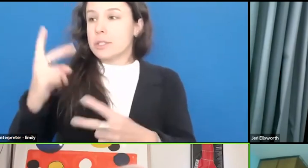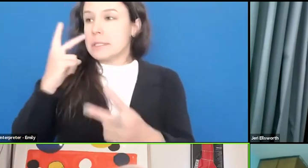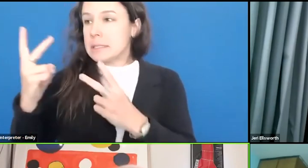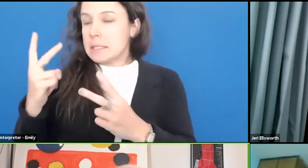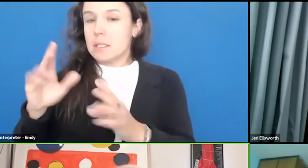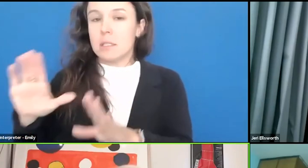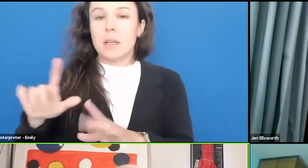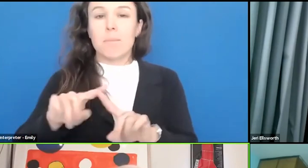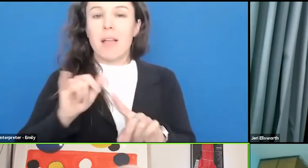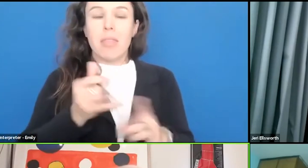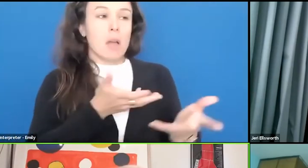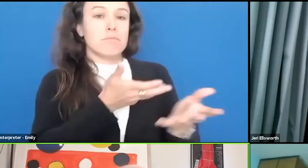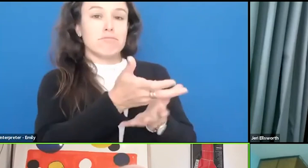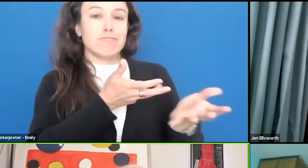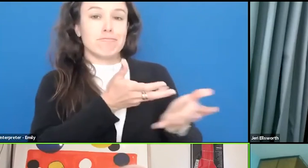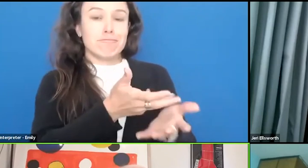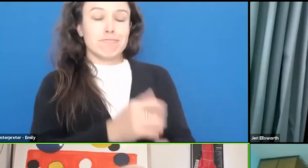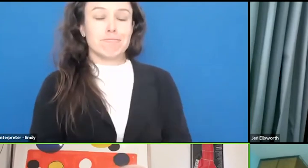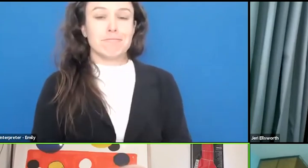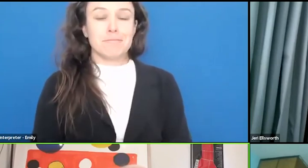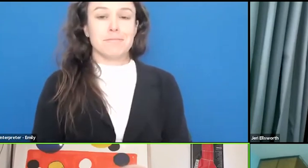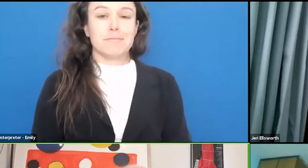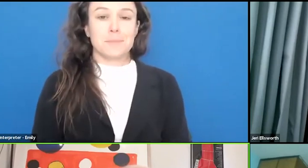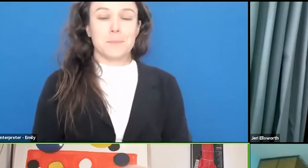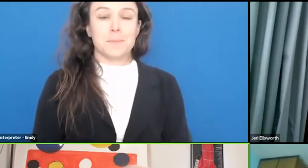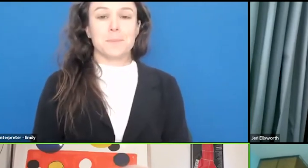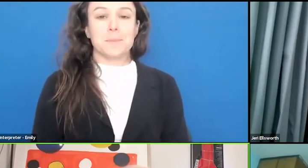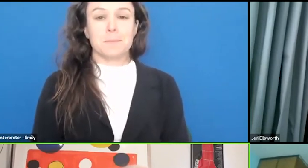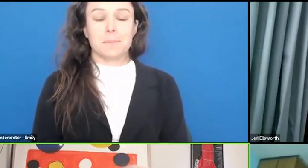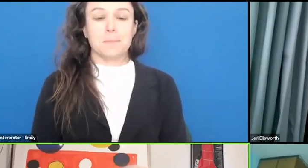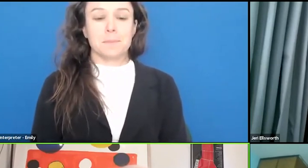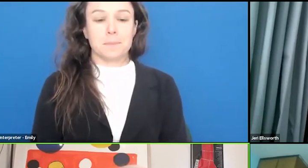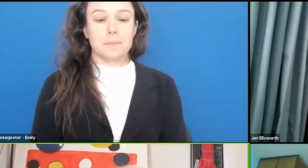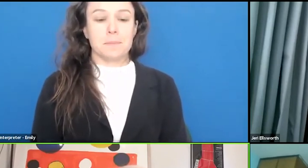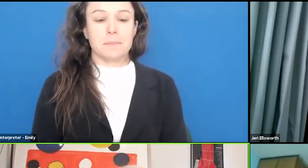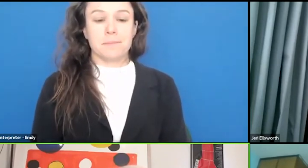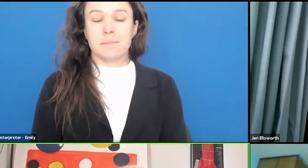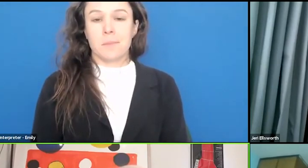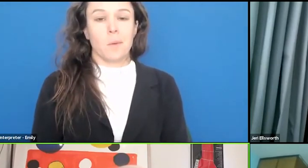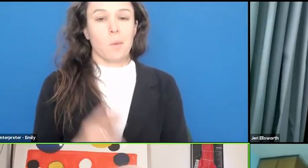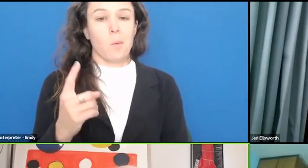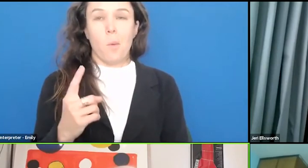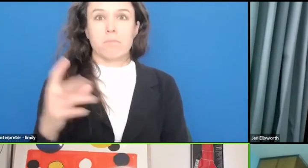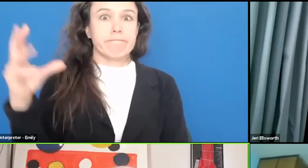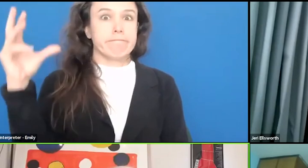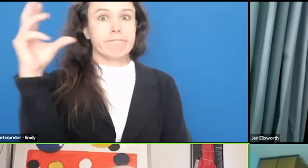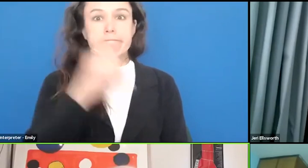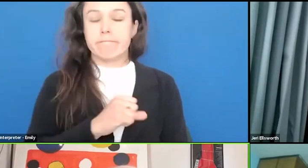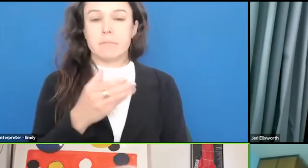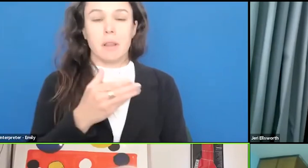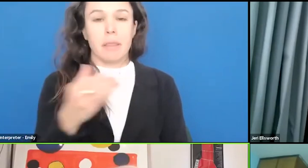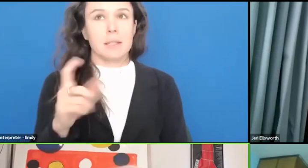the interaction with those and the huge missing components that have to be in the next generations